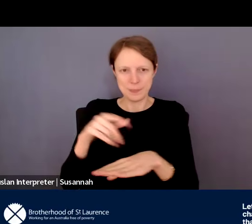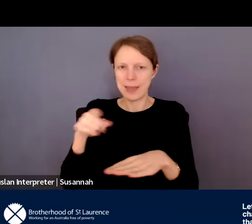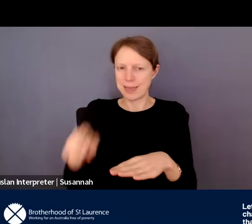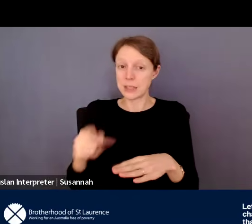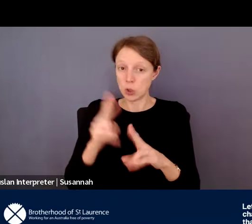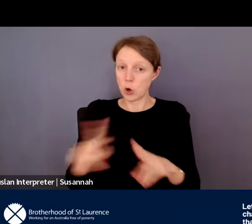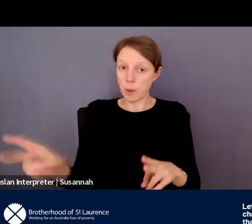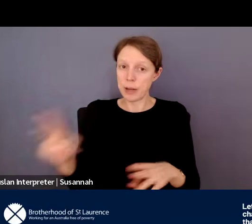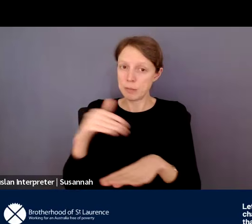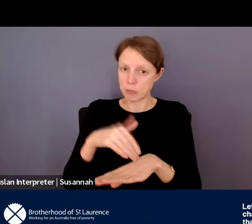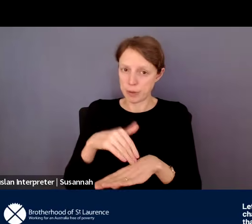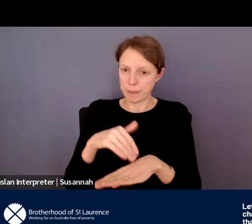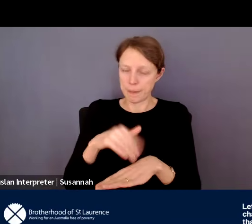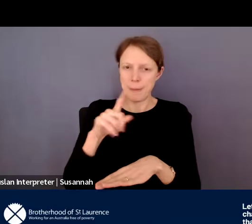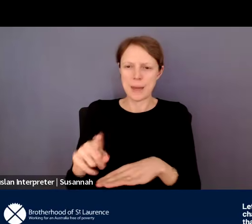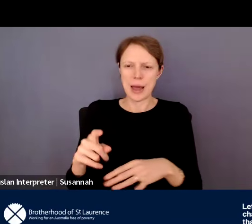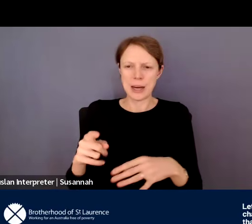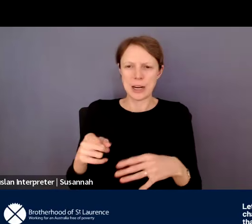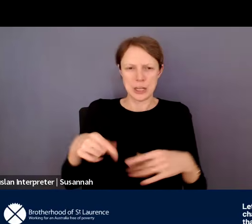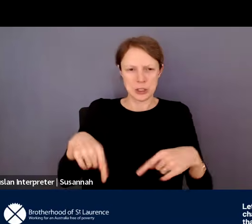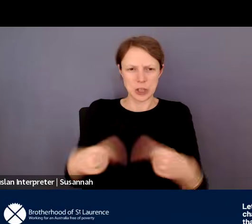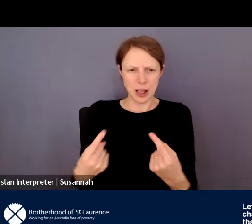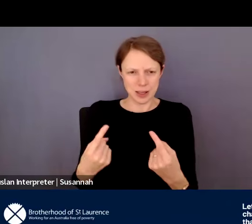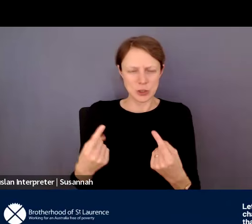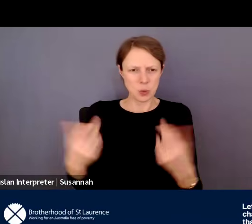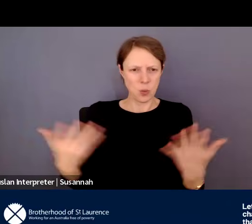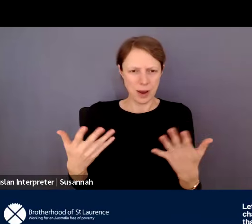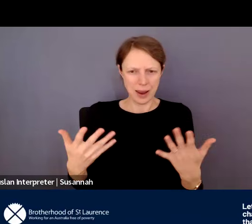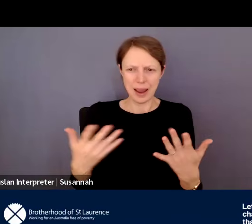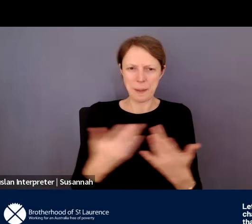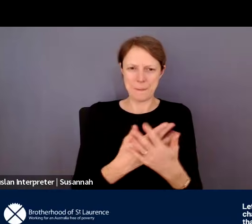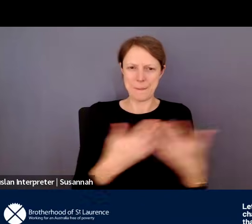challenge of our education systems and other systems that know how to manage those children